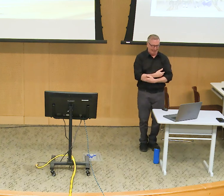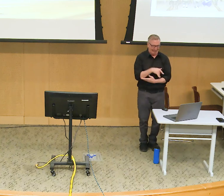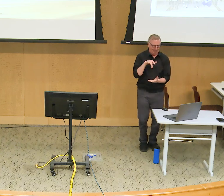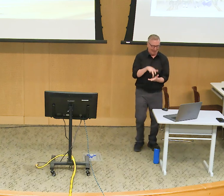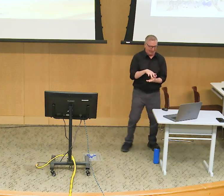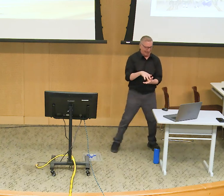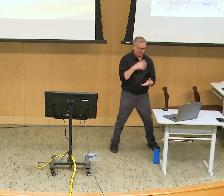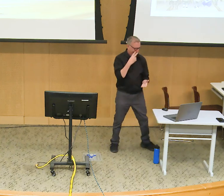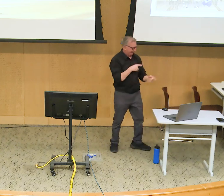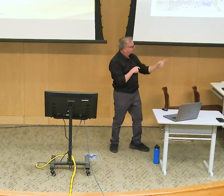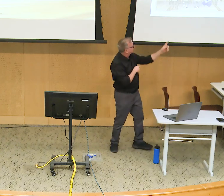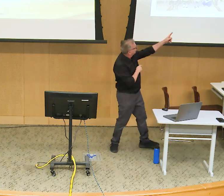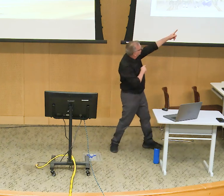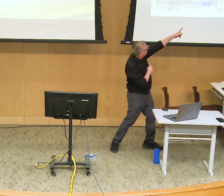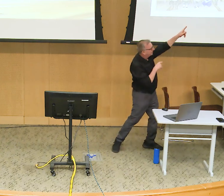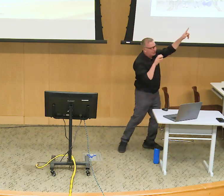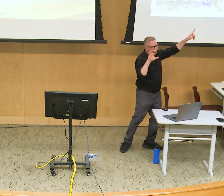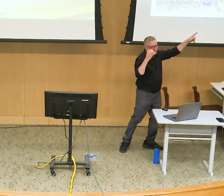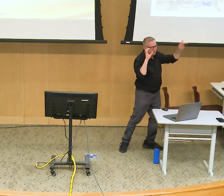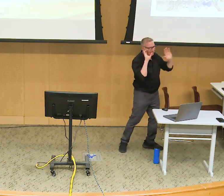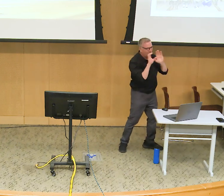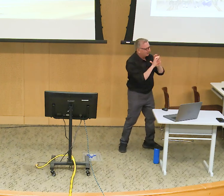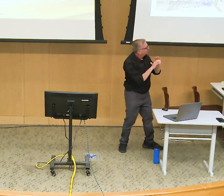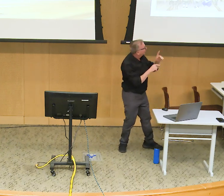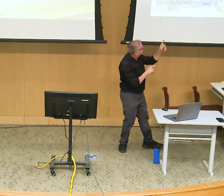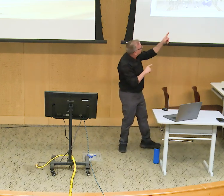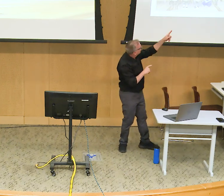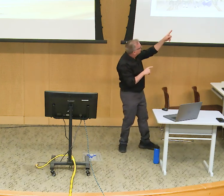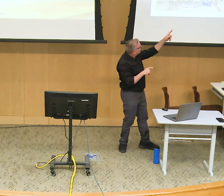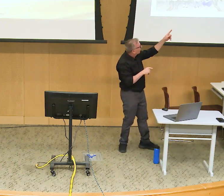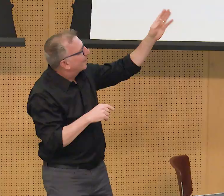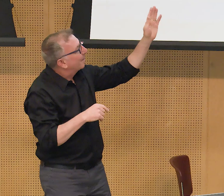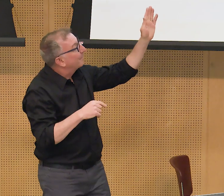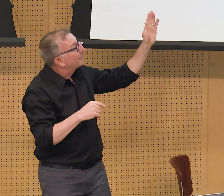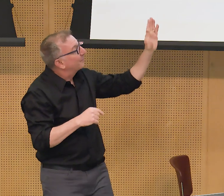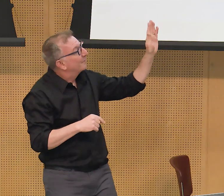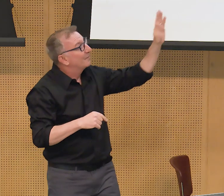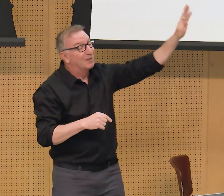And in the picture, I'm actually a baby there. Right there in the center in the Christmas photo.